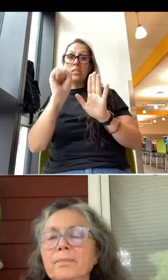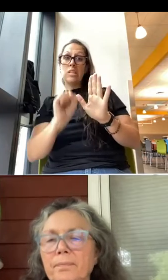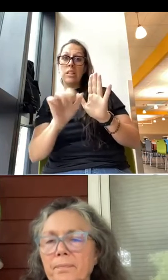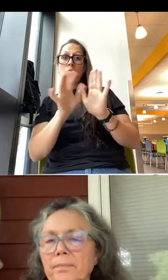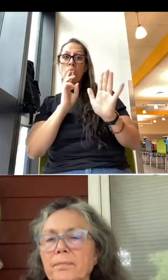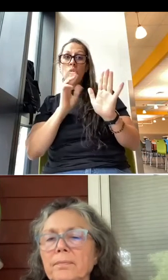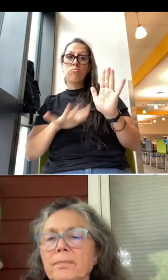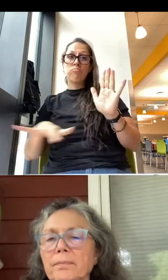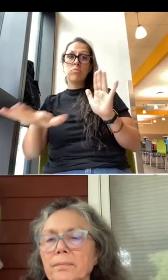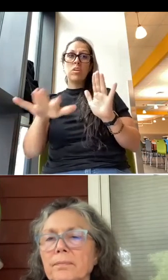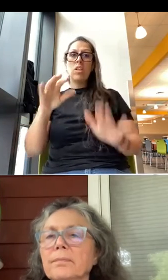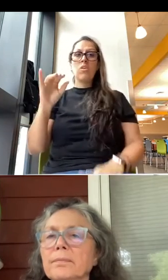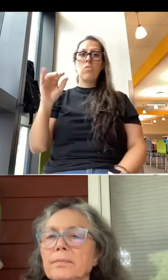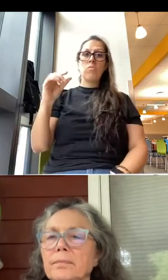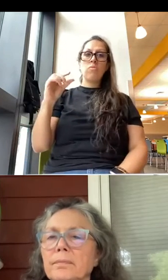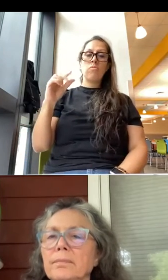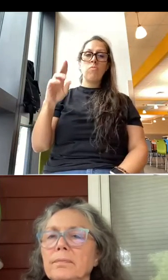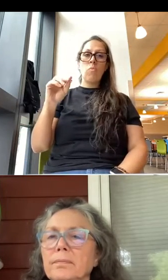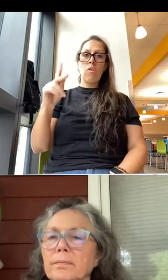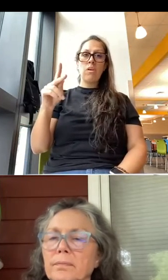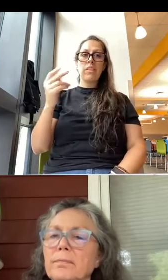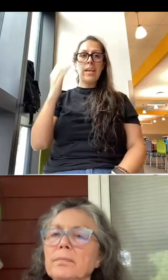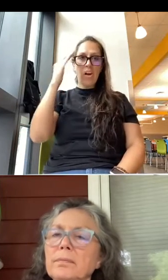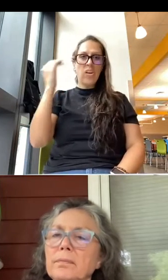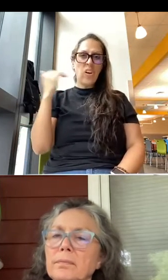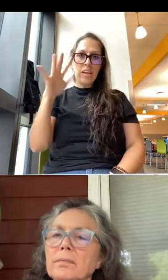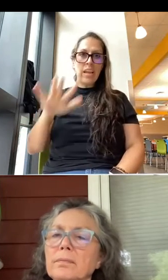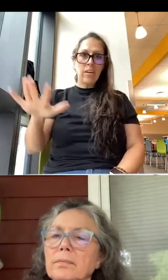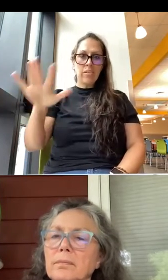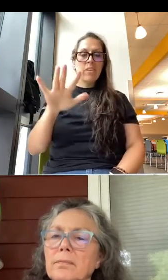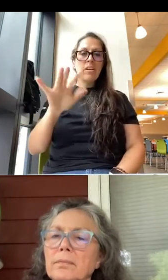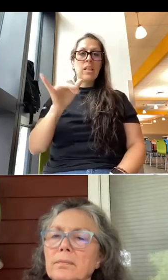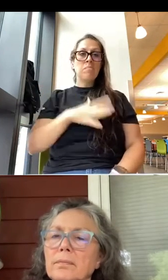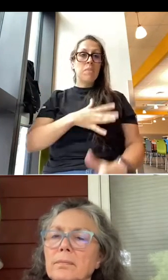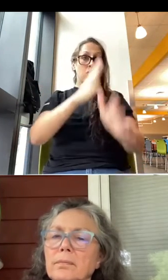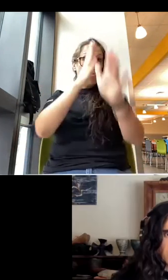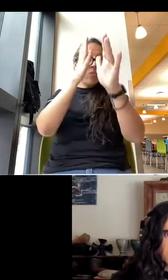Guangzhou, like uh, like Hong Kong area. Whereas my grandpa comes from a